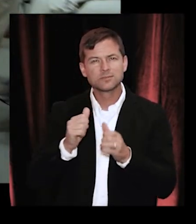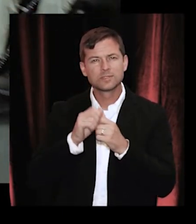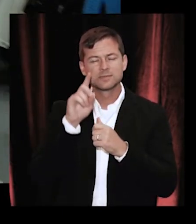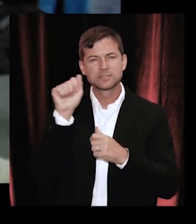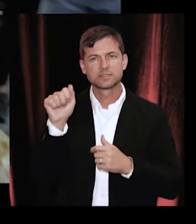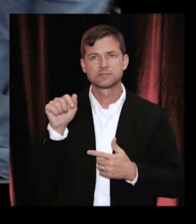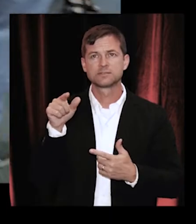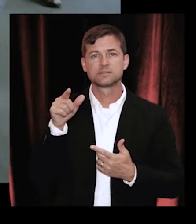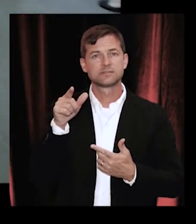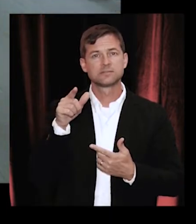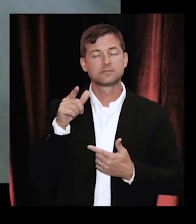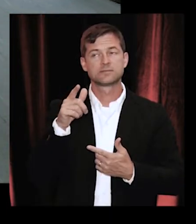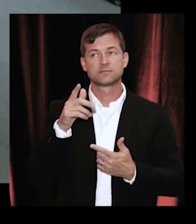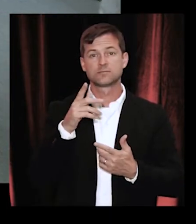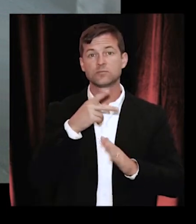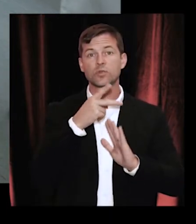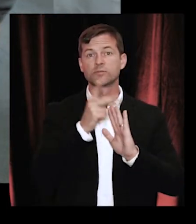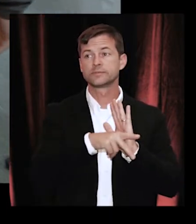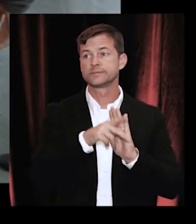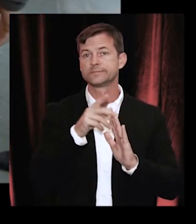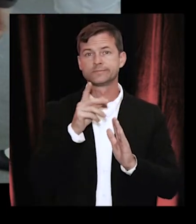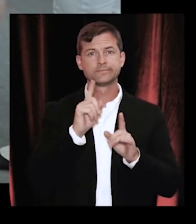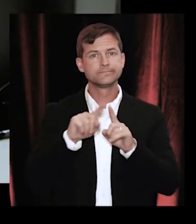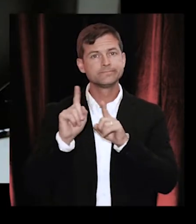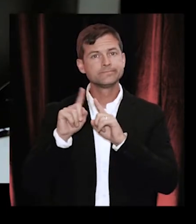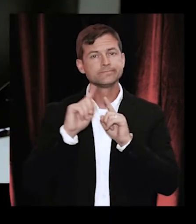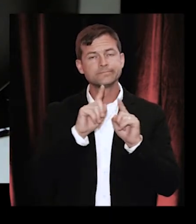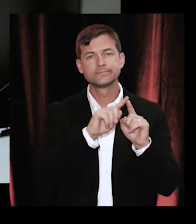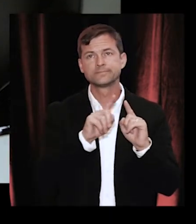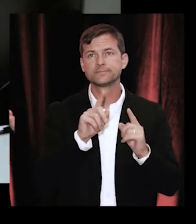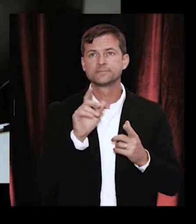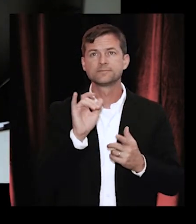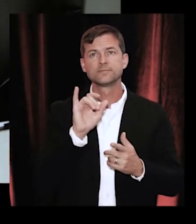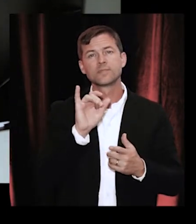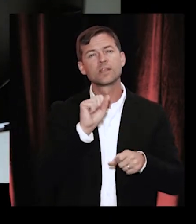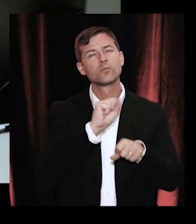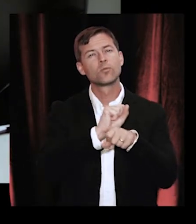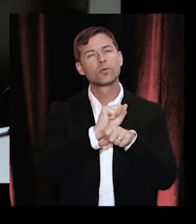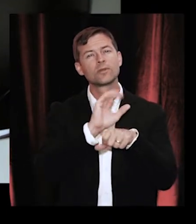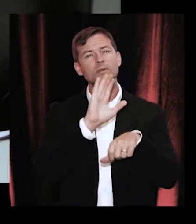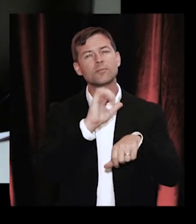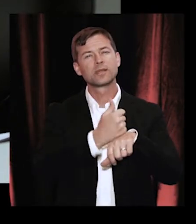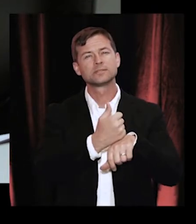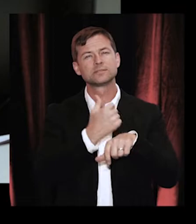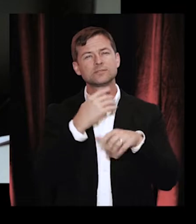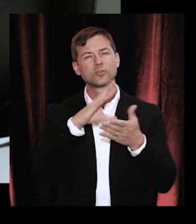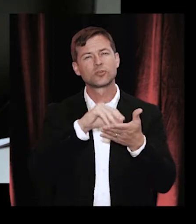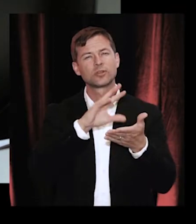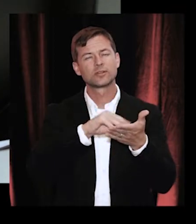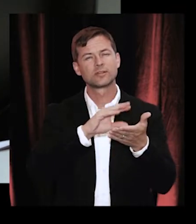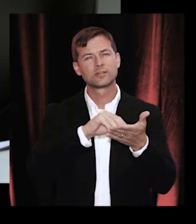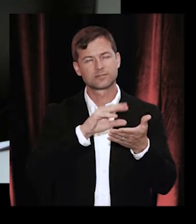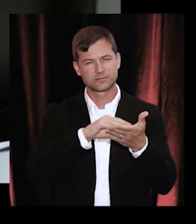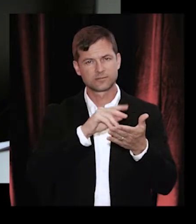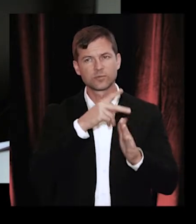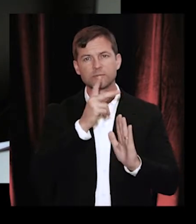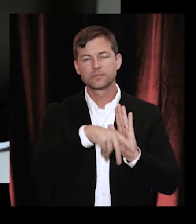Through such innovative programs and resources like our work based Learning Experience program.